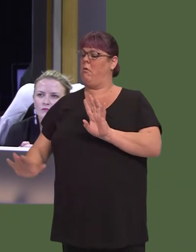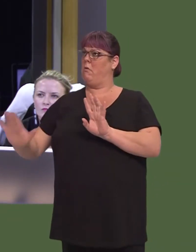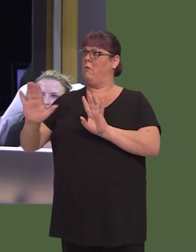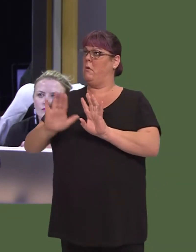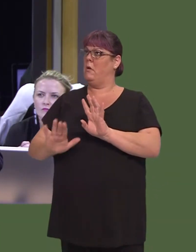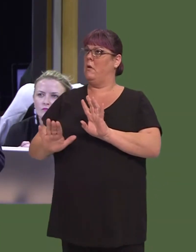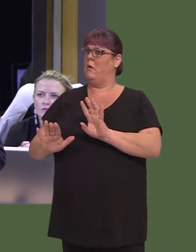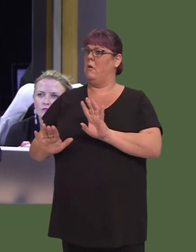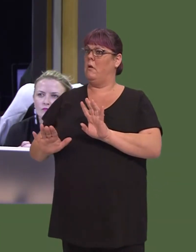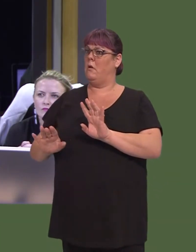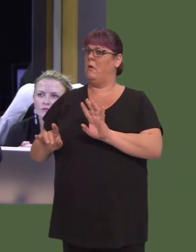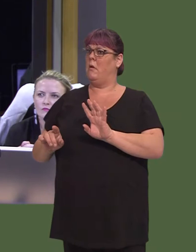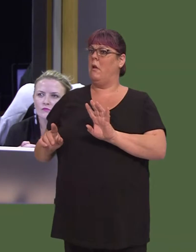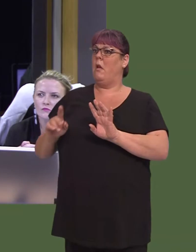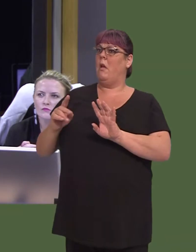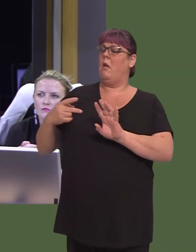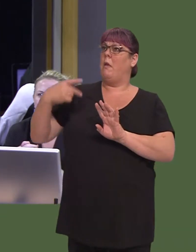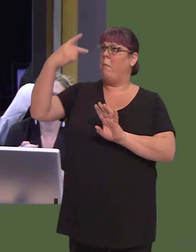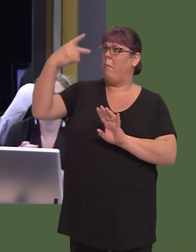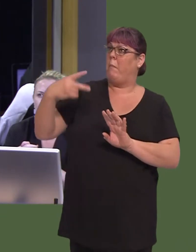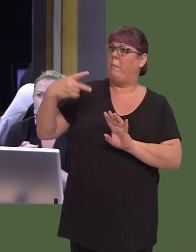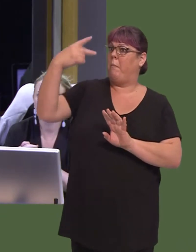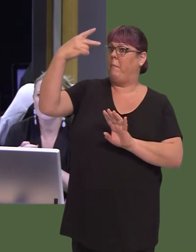bus connections, train connections where appropriate and, of course, opportunities for active travel.